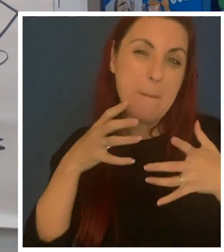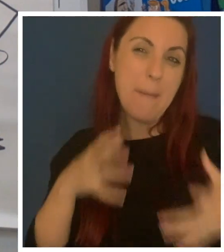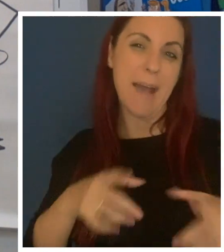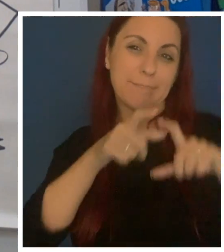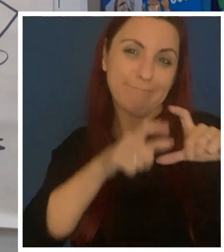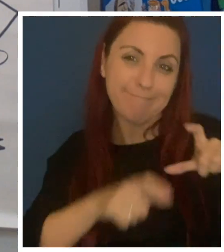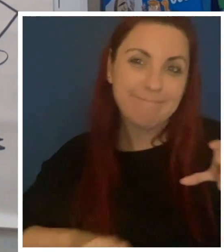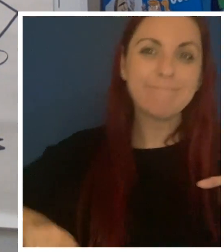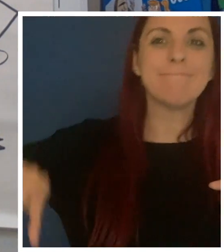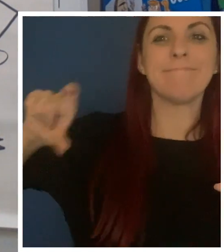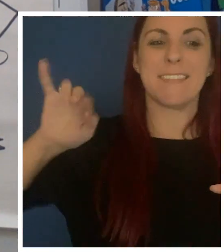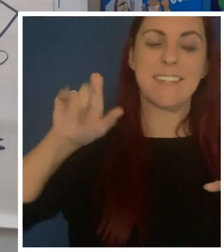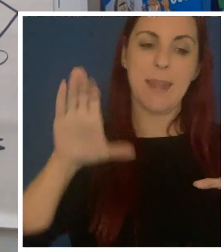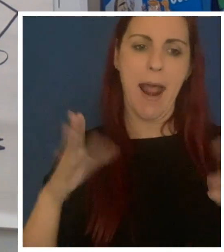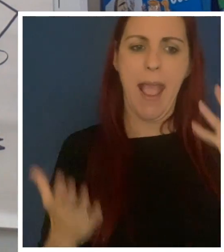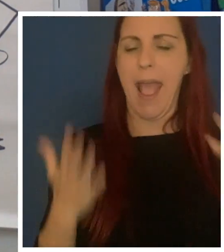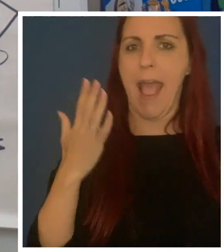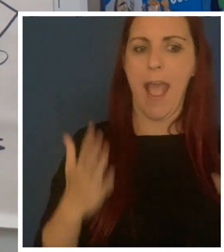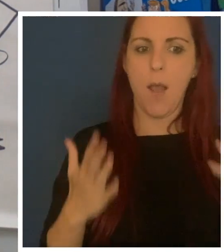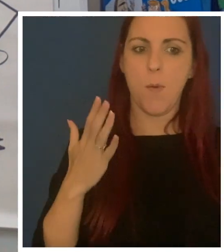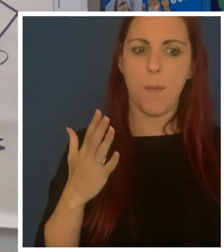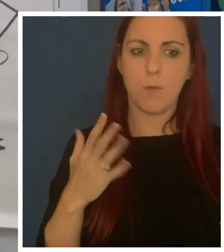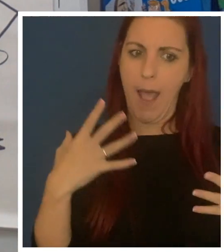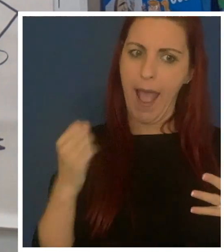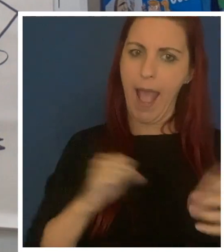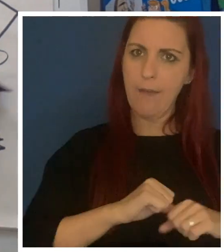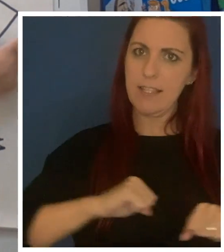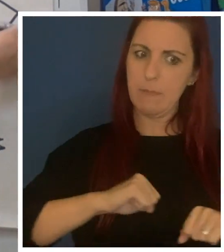So to draw that tail, I've left a little bit of room over here but I could equally